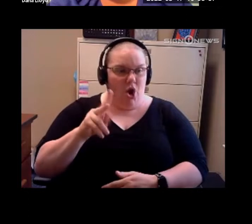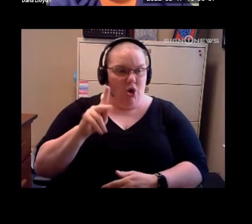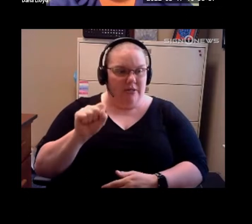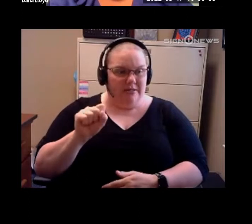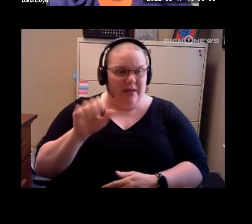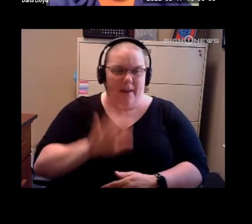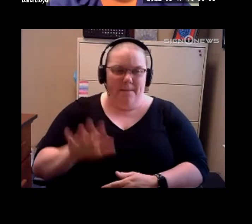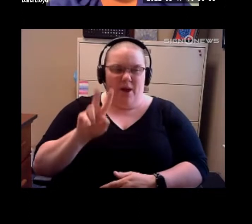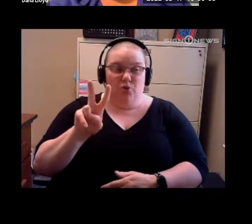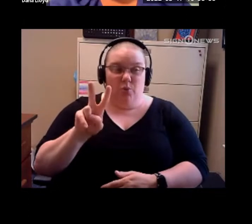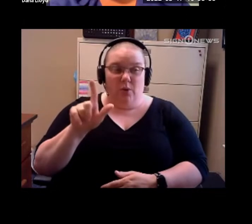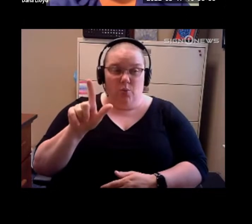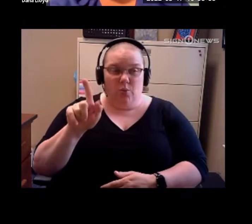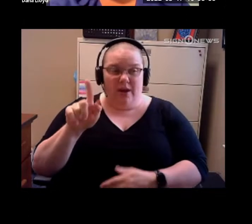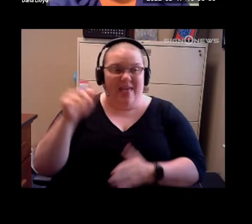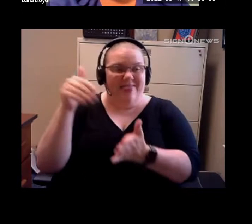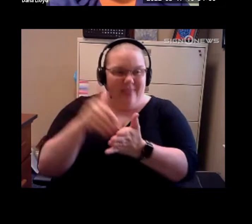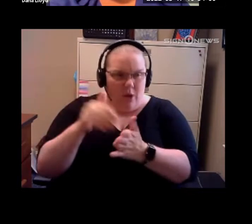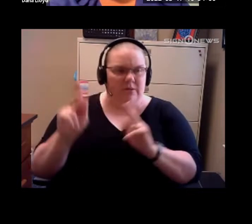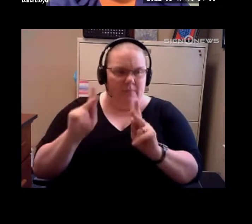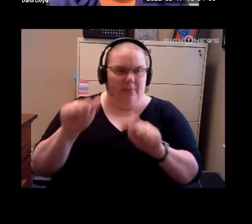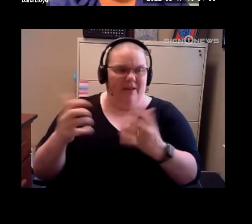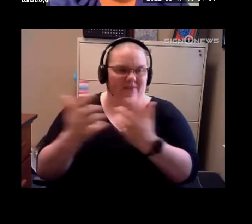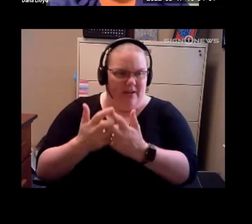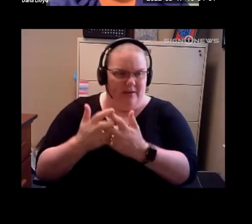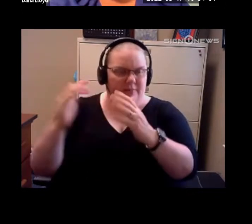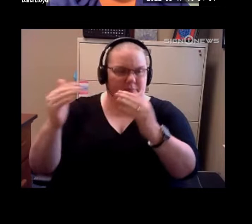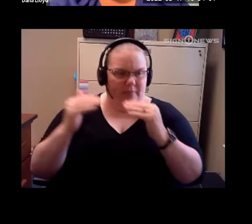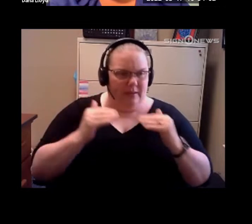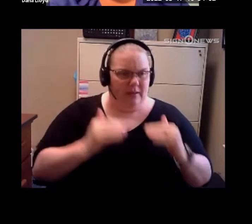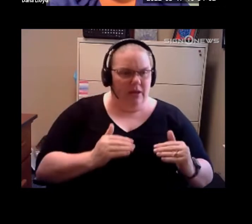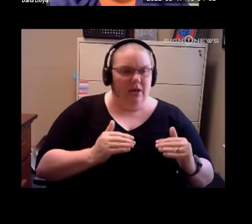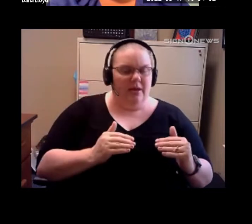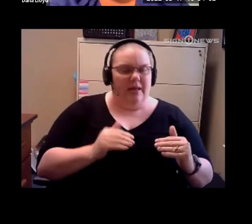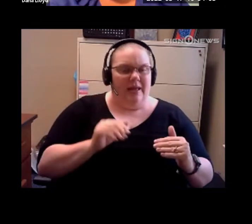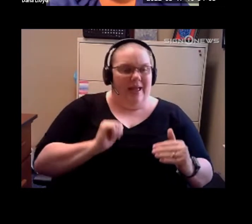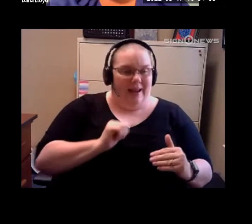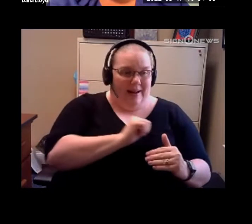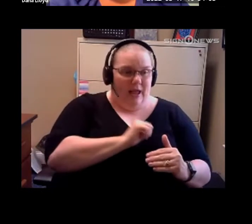000 people but we look at the Atlanta United Stadium Stadium down on the bottom about 71